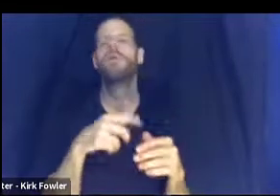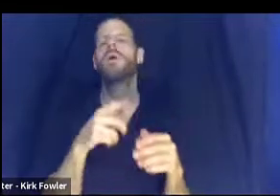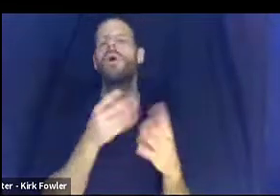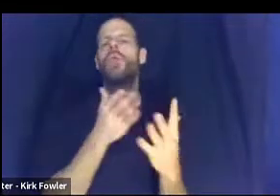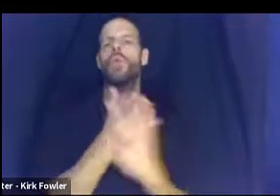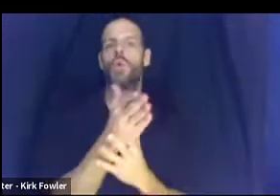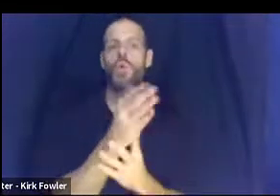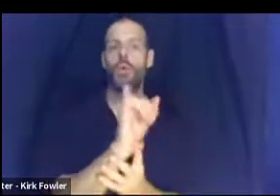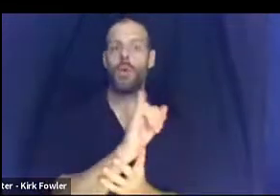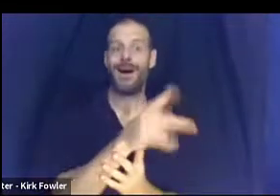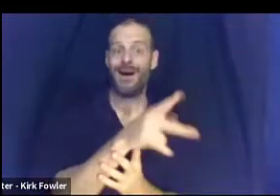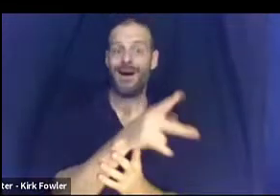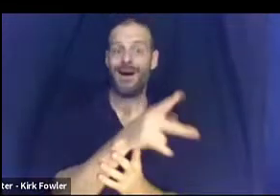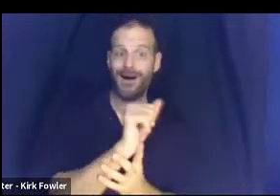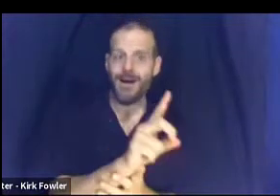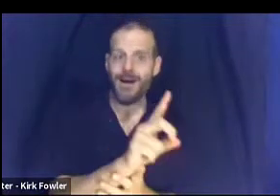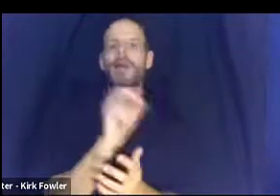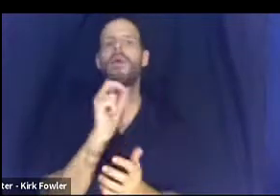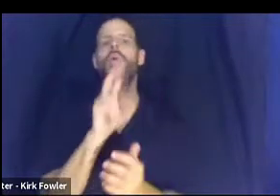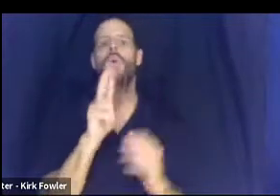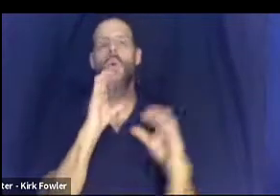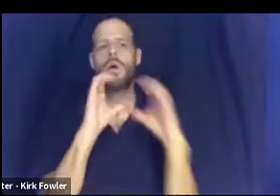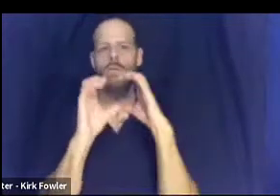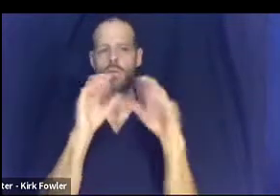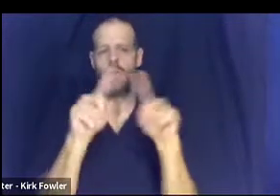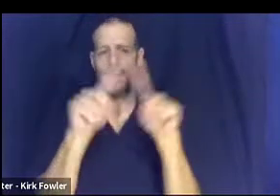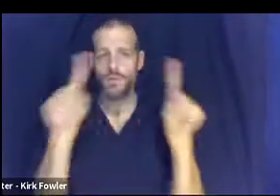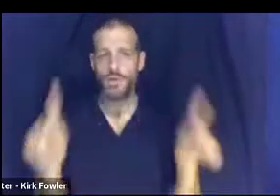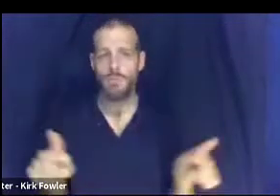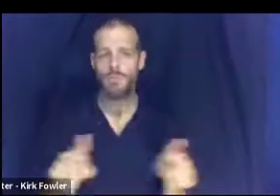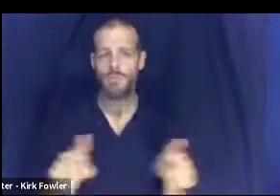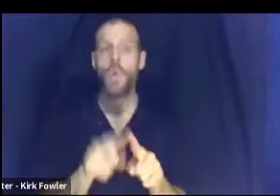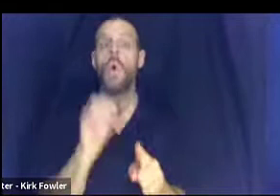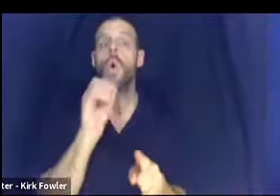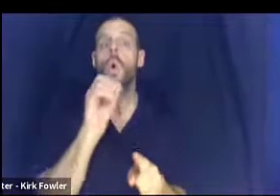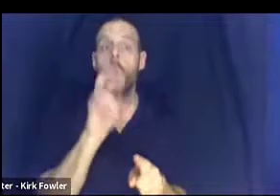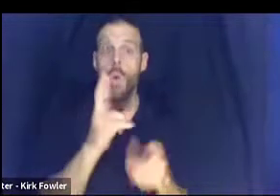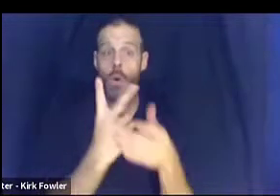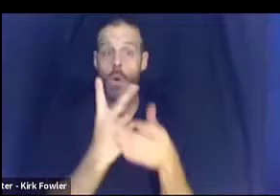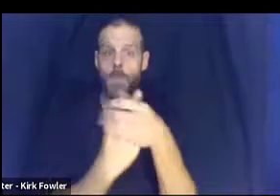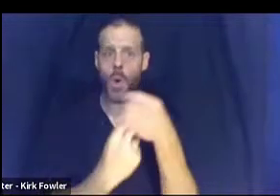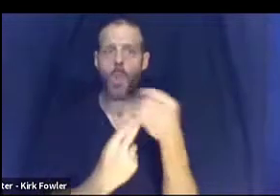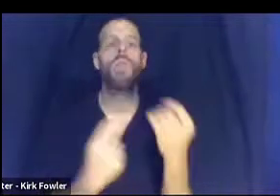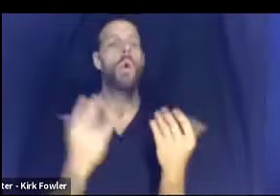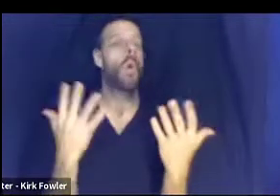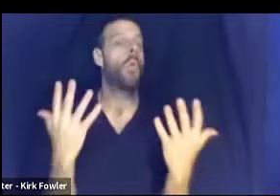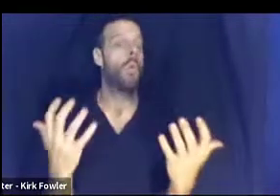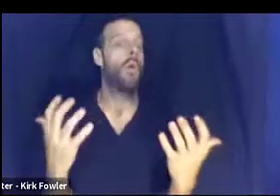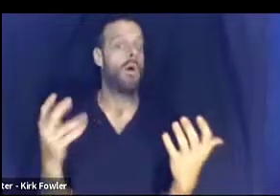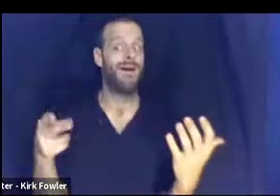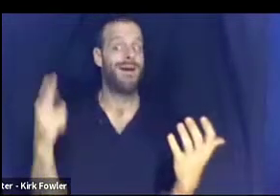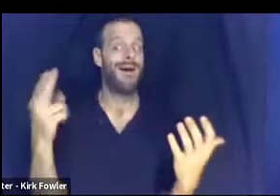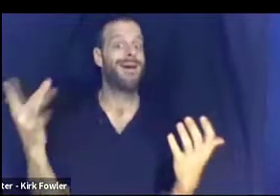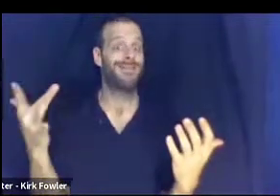or on a communication board or both, right? Because you wanna be able to have a low tech version of any high tech system that you have.